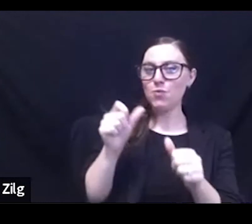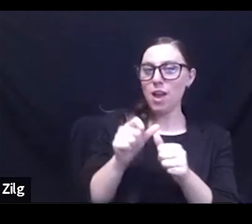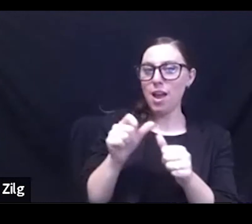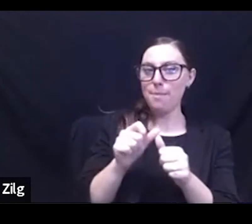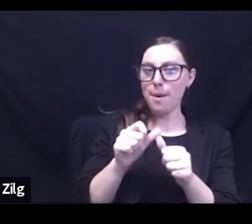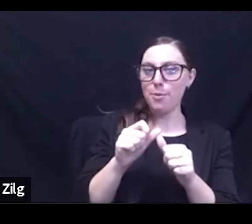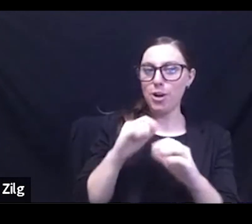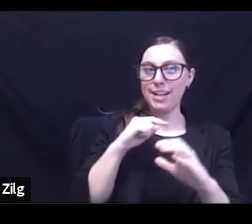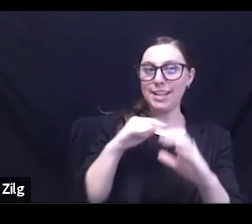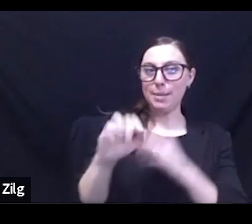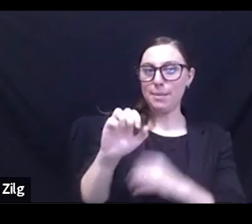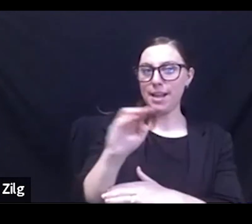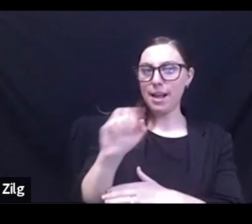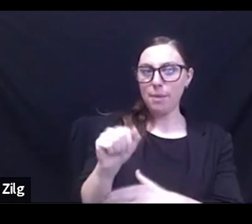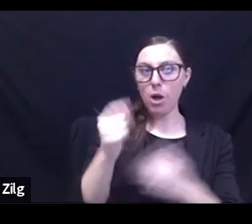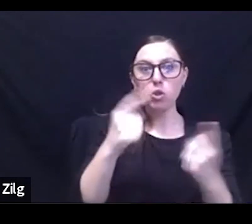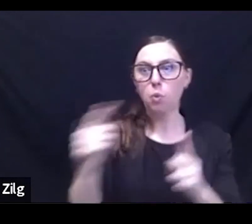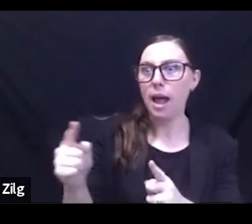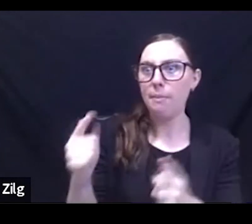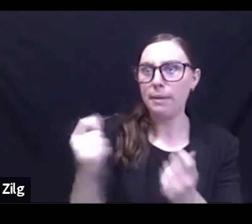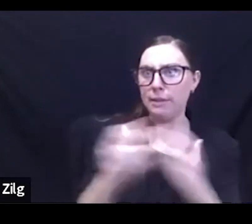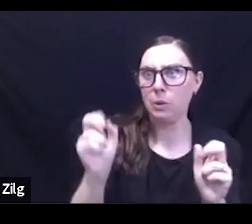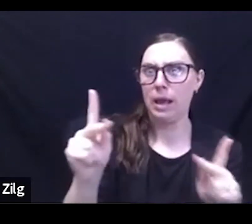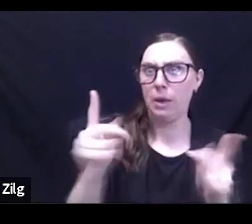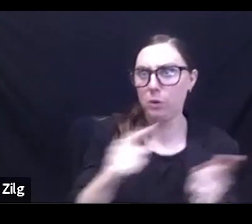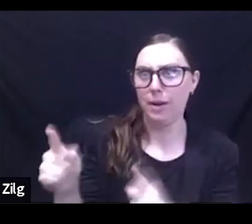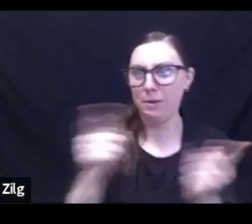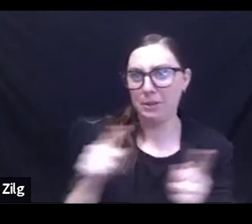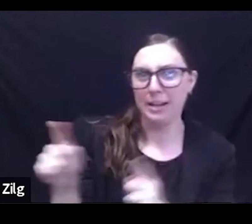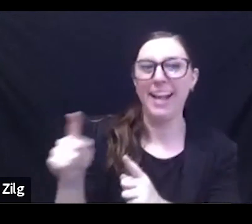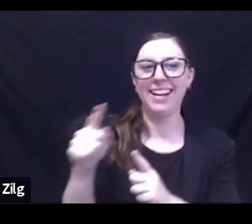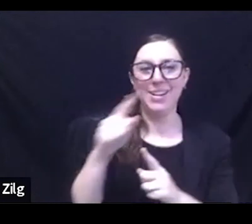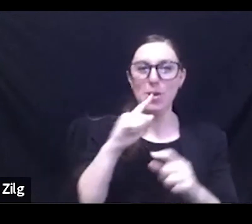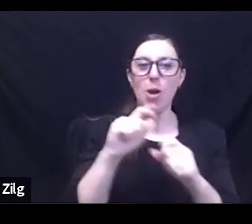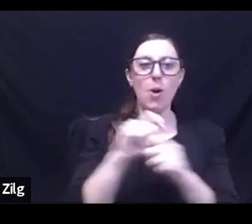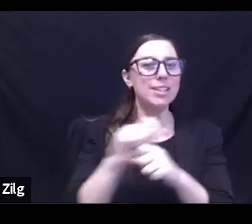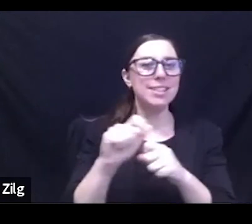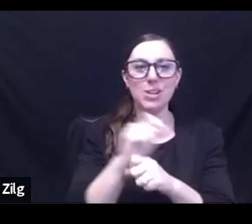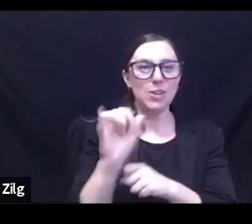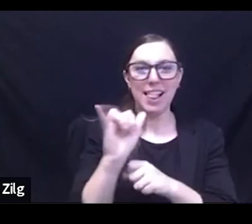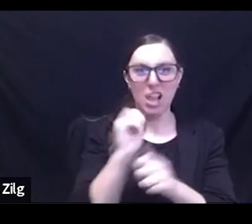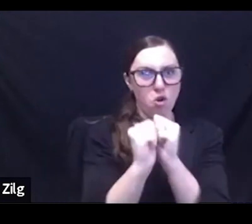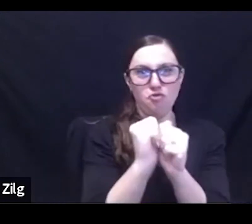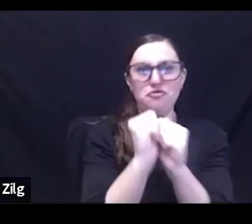e-mailing. So what happened? Is everything okay? What's going on? What's going on? So it was literally a race against the clock and